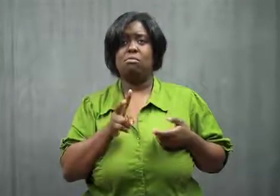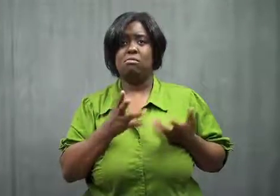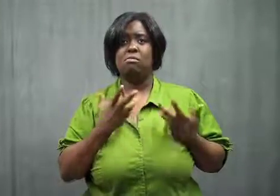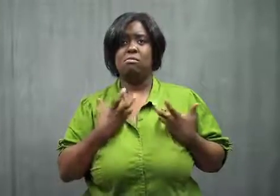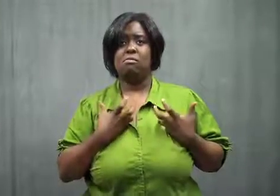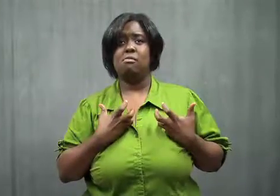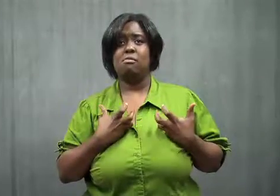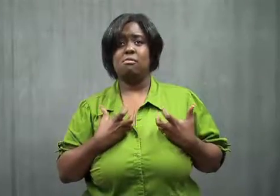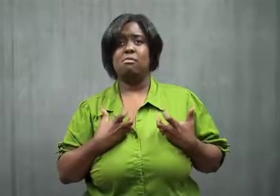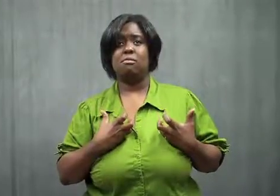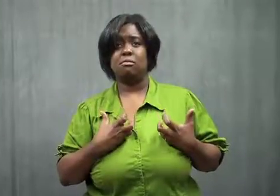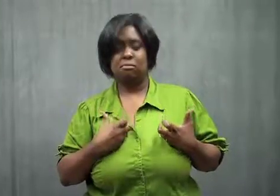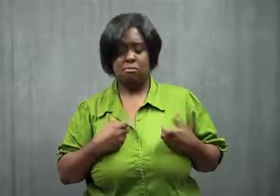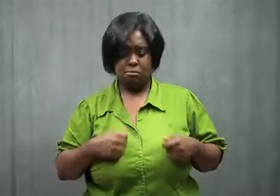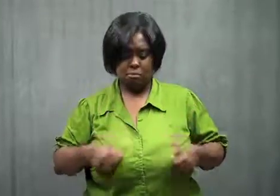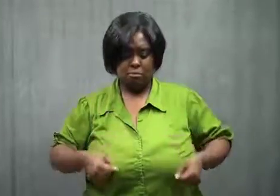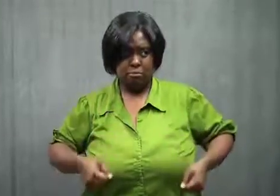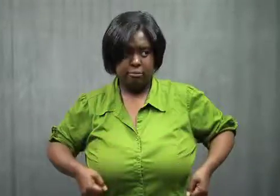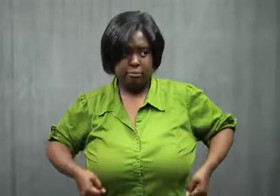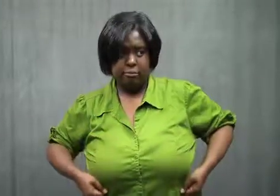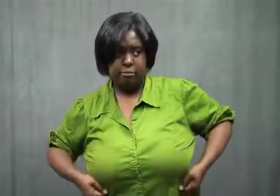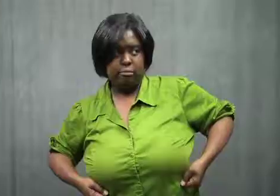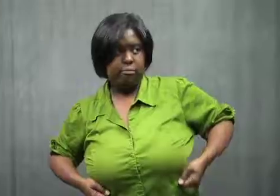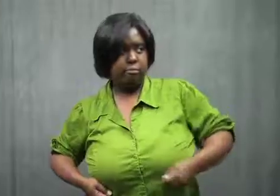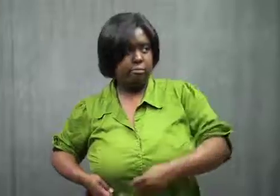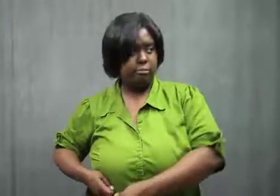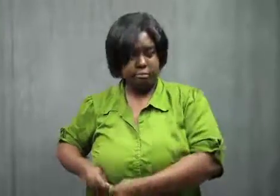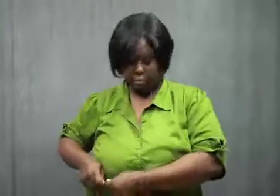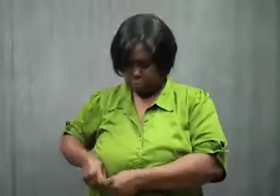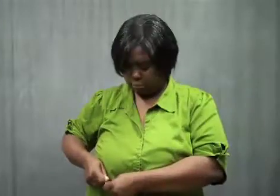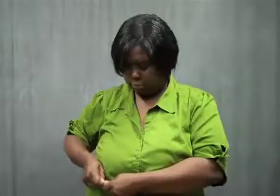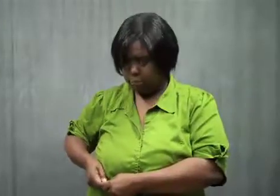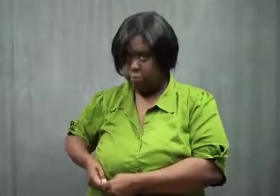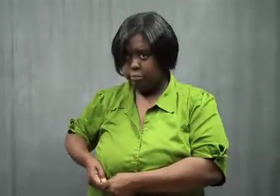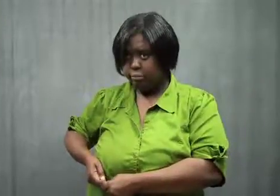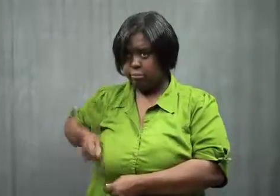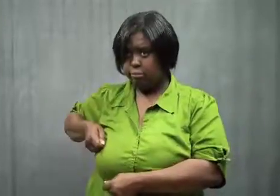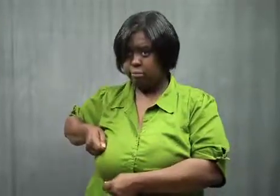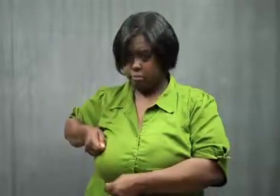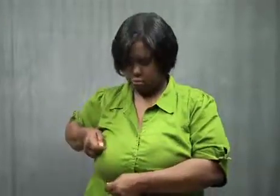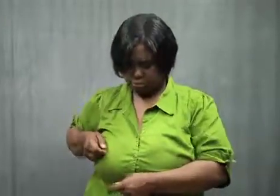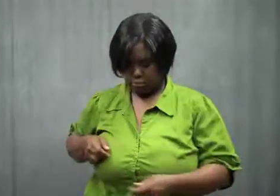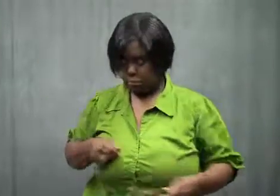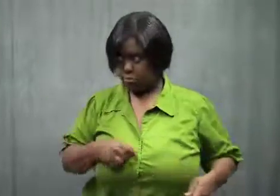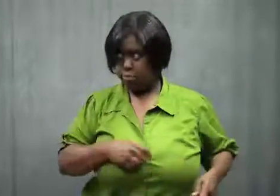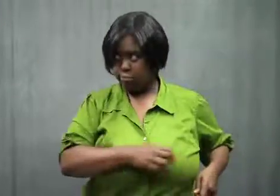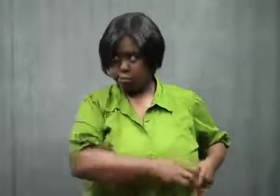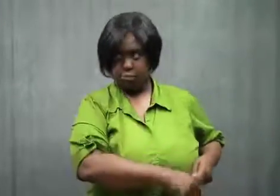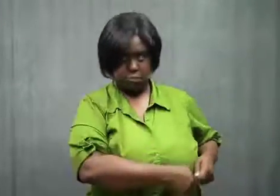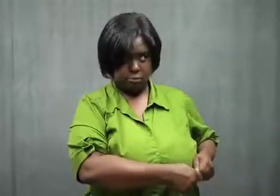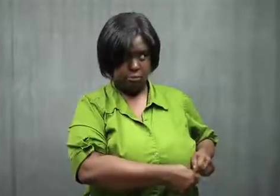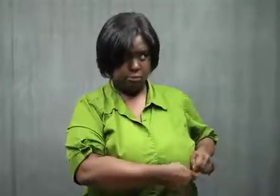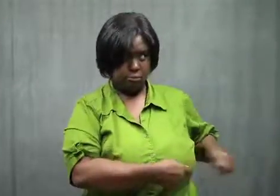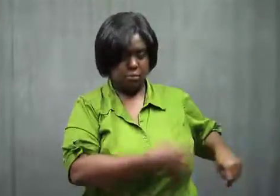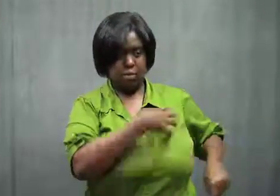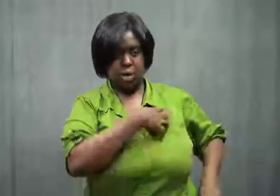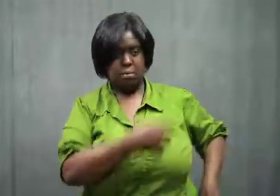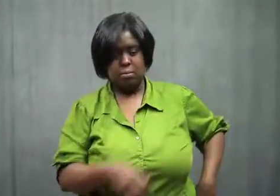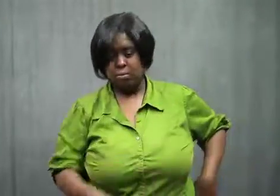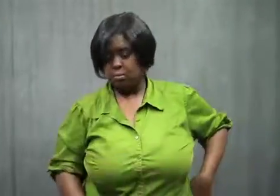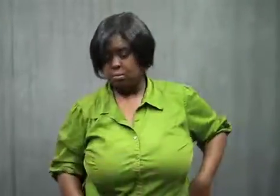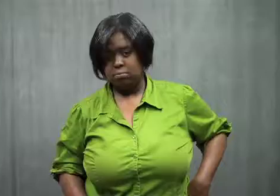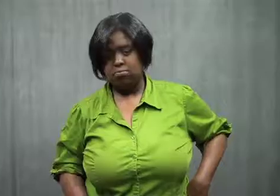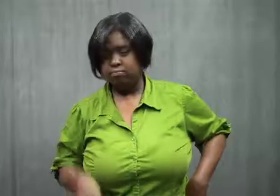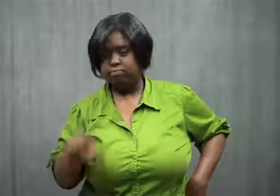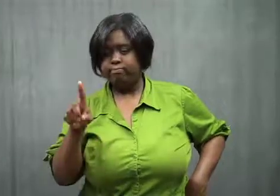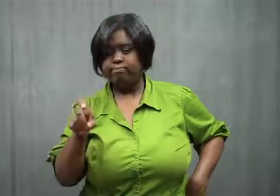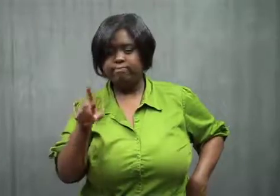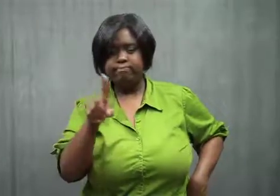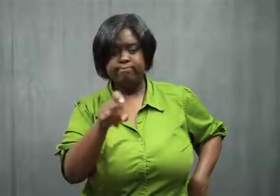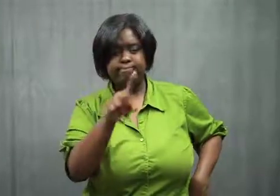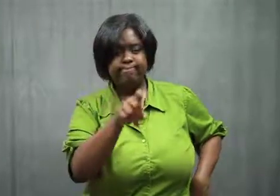I tied up one side then the other.